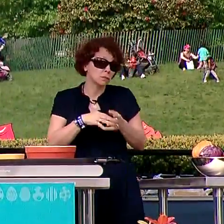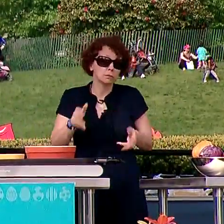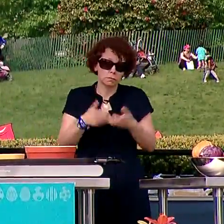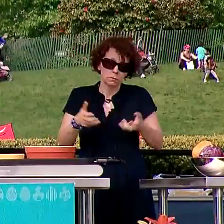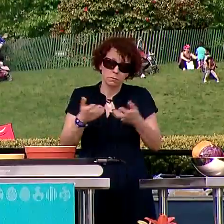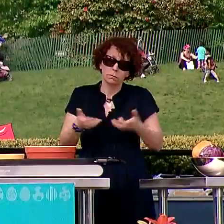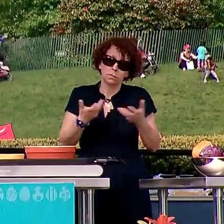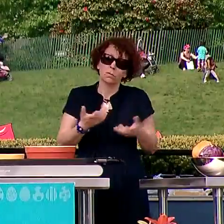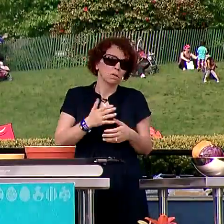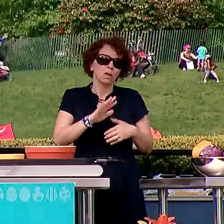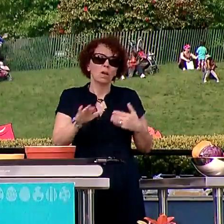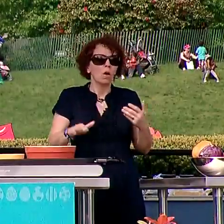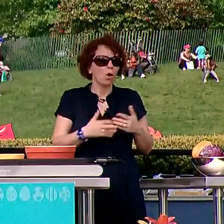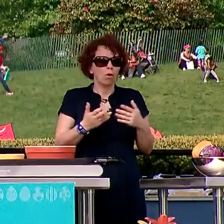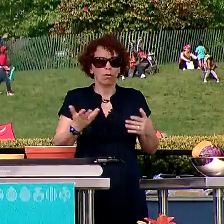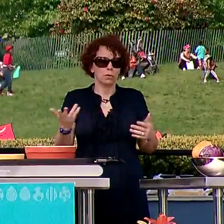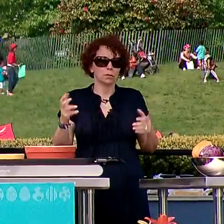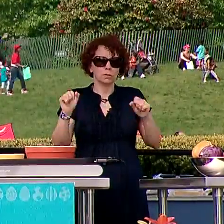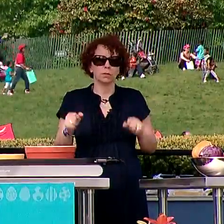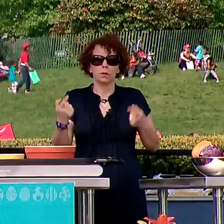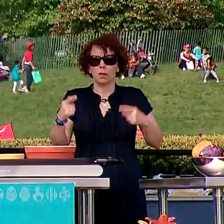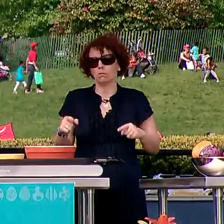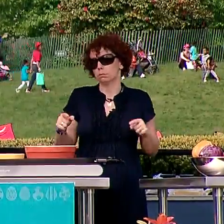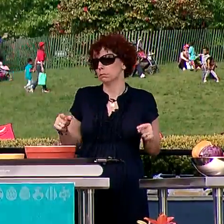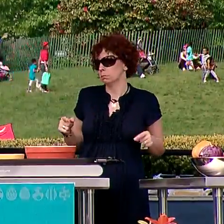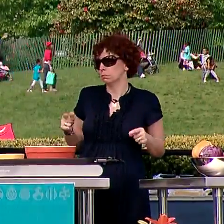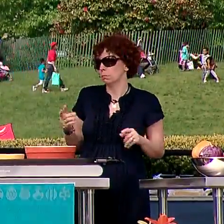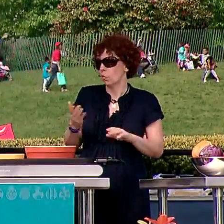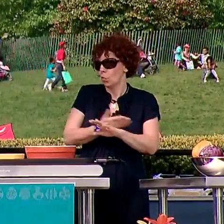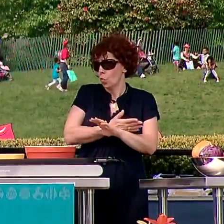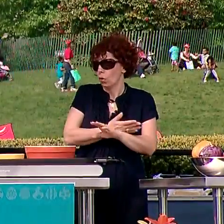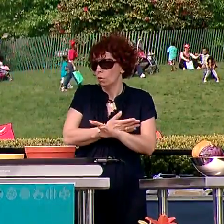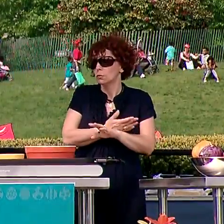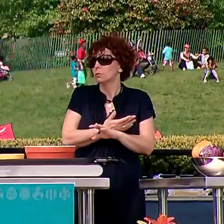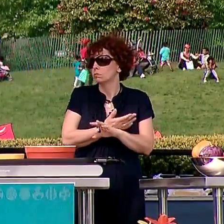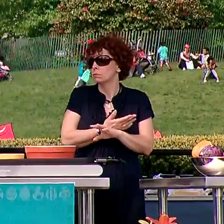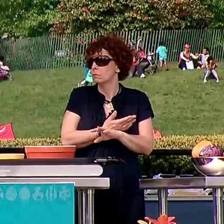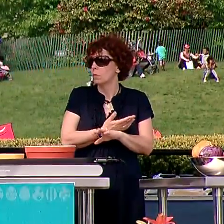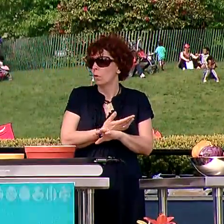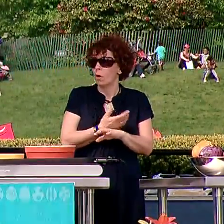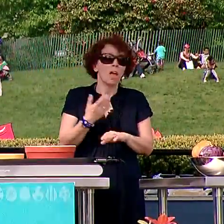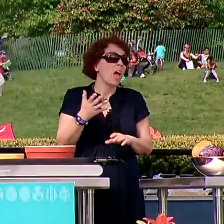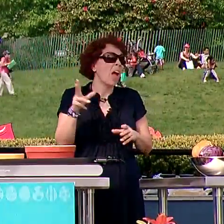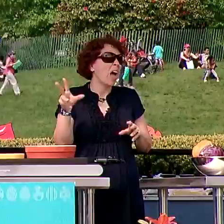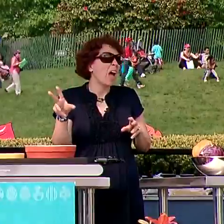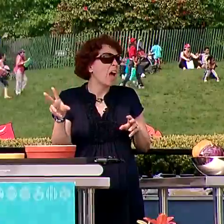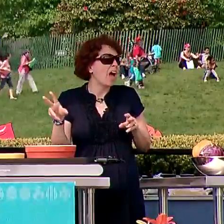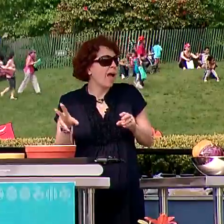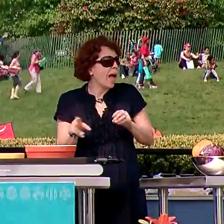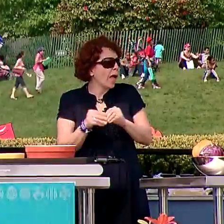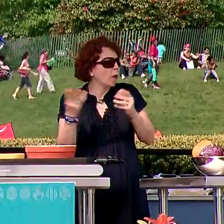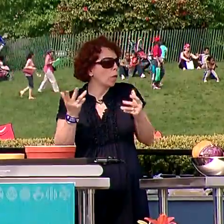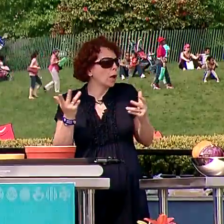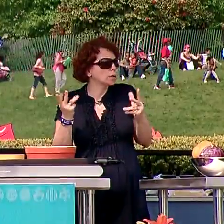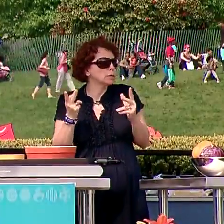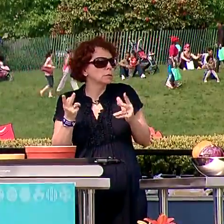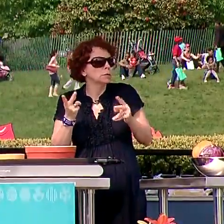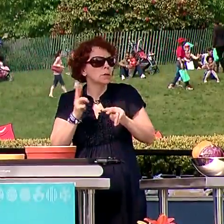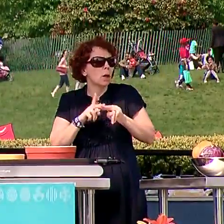you can have all this done ahead. And what are we going to add? Compliments. Just a dash.